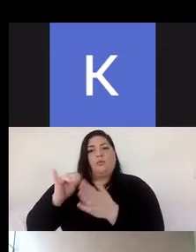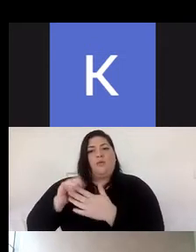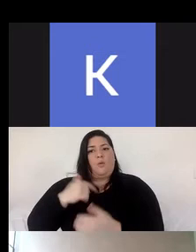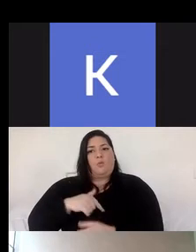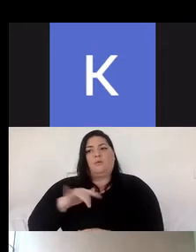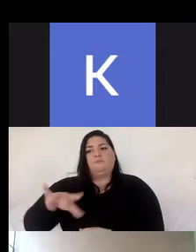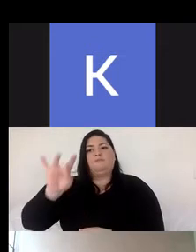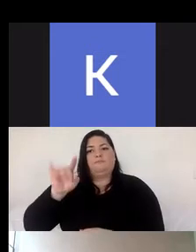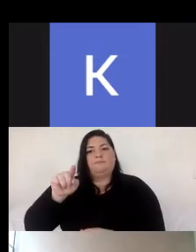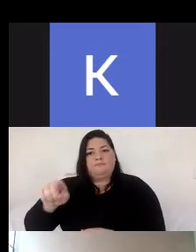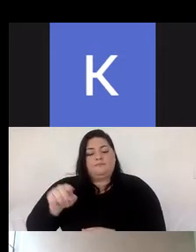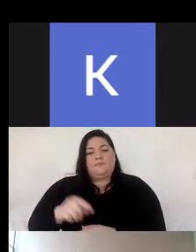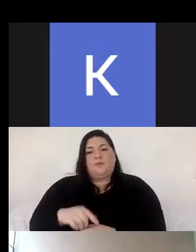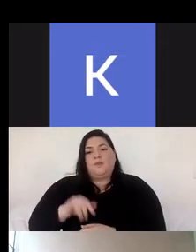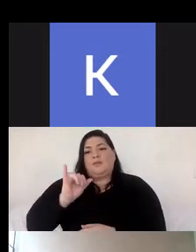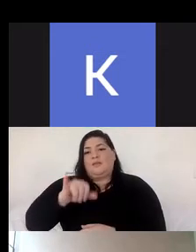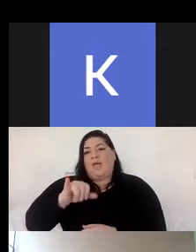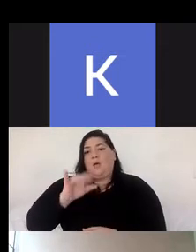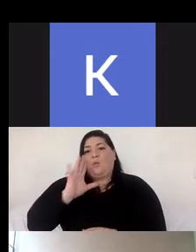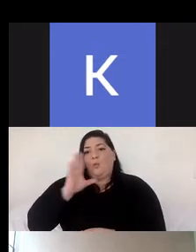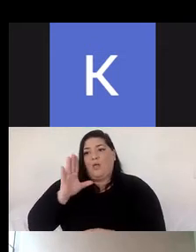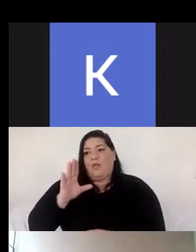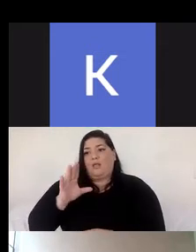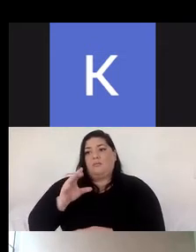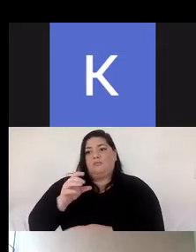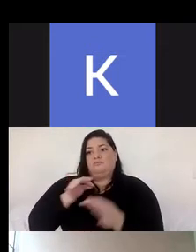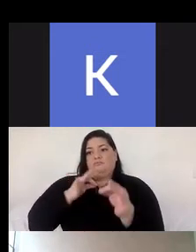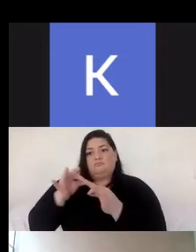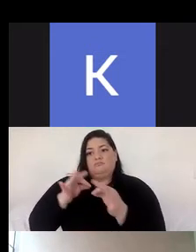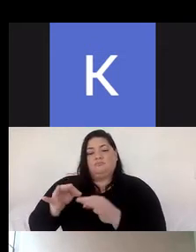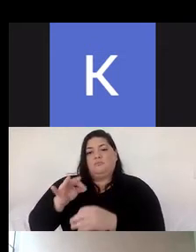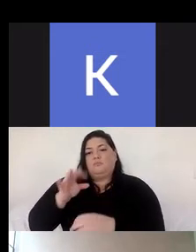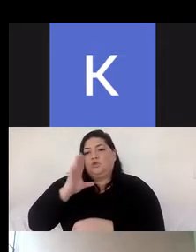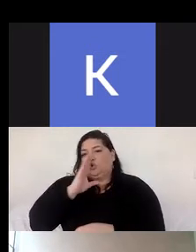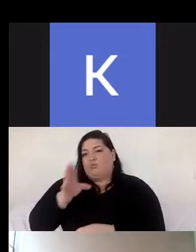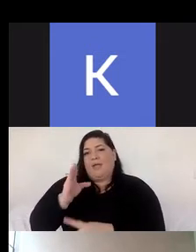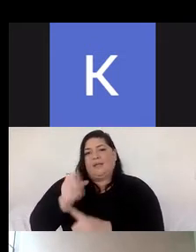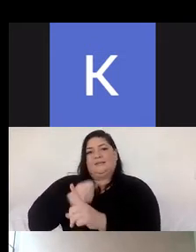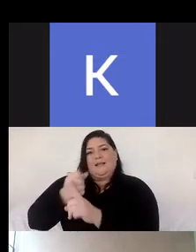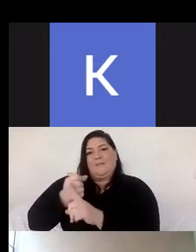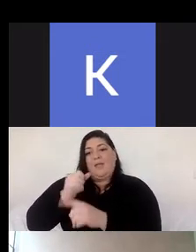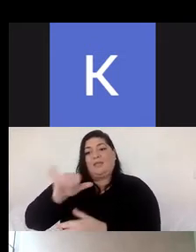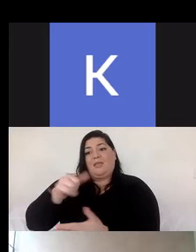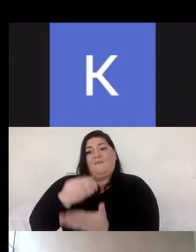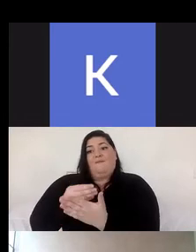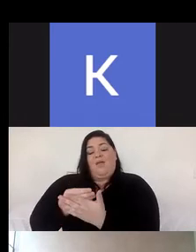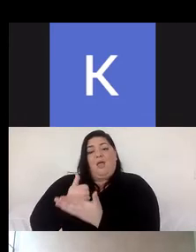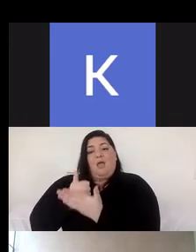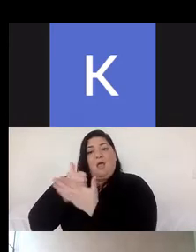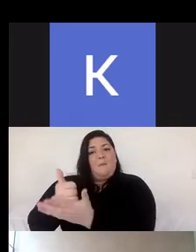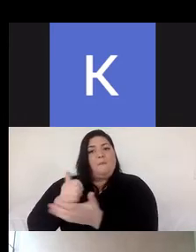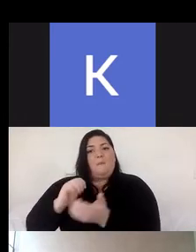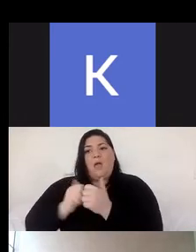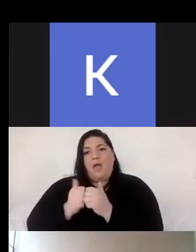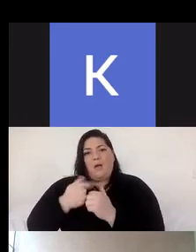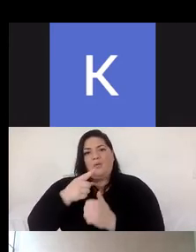It speaks directly to the impact that the program funding has had, and it also really helps to convey the larger